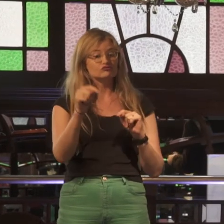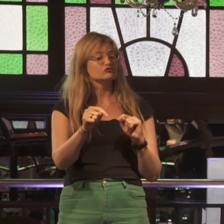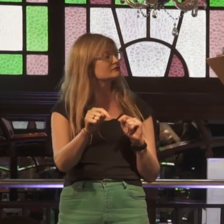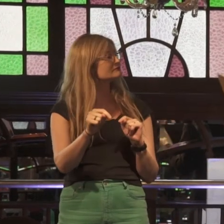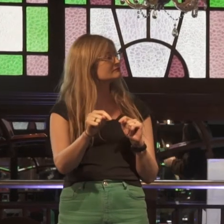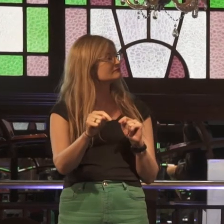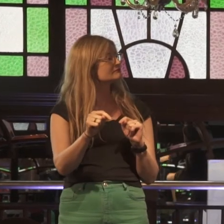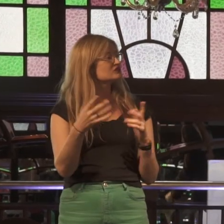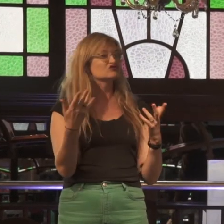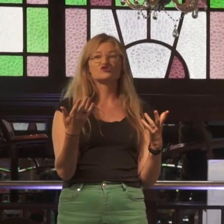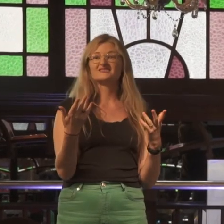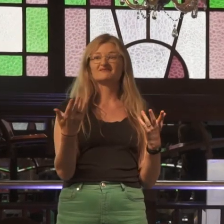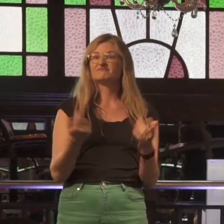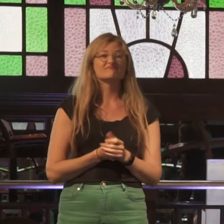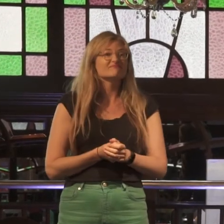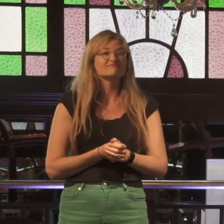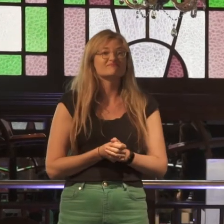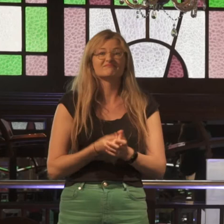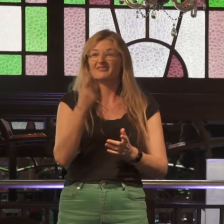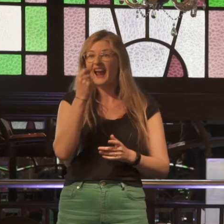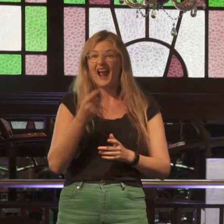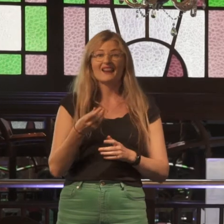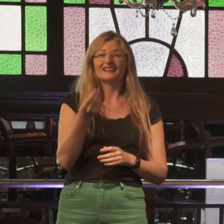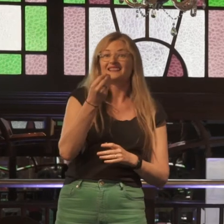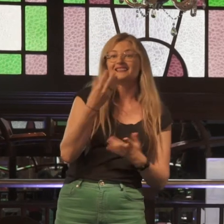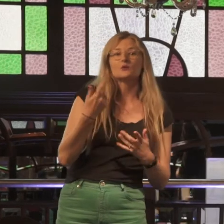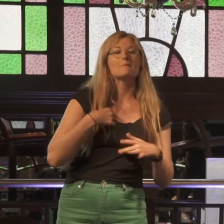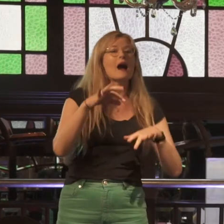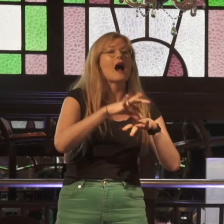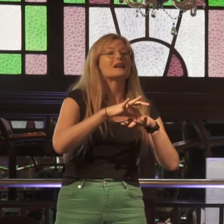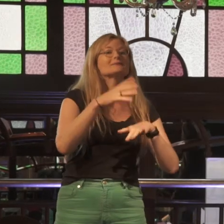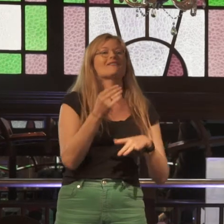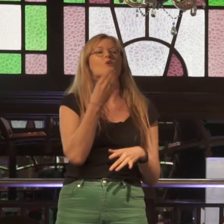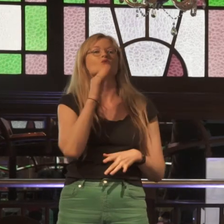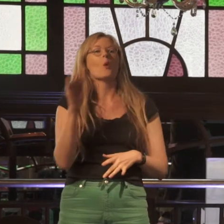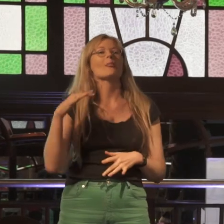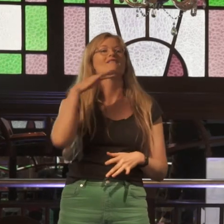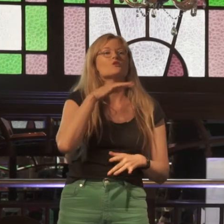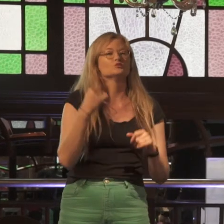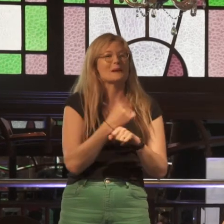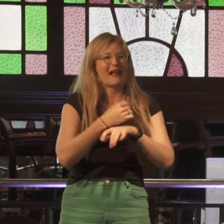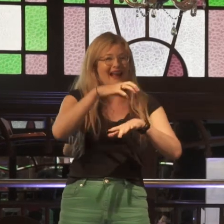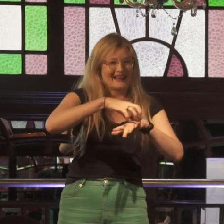just crack on with buffet. Or my husband's got to use all that fruit to make crumble, and I hate crumble.